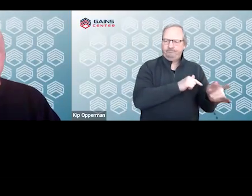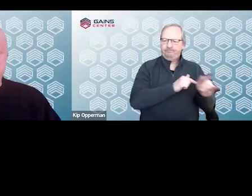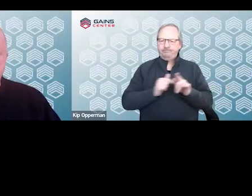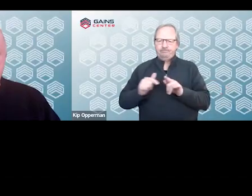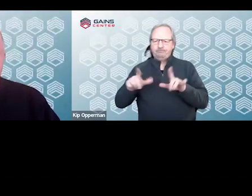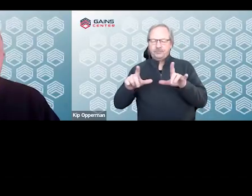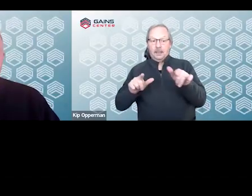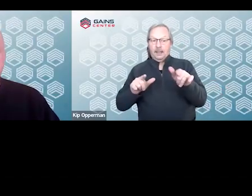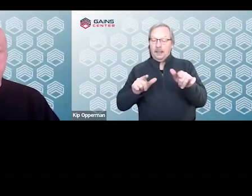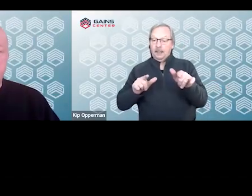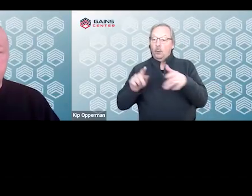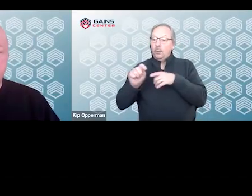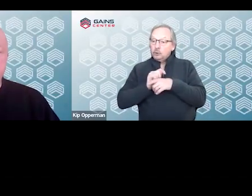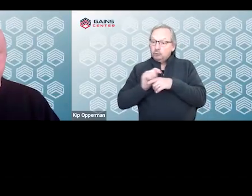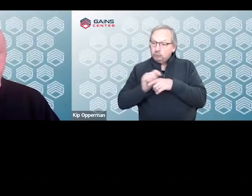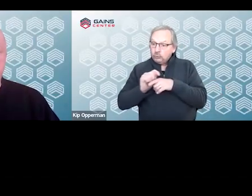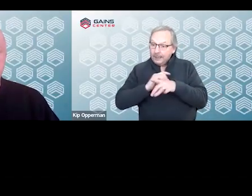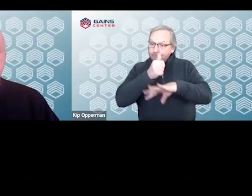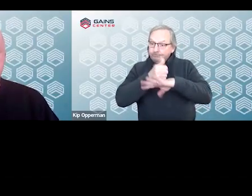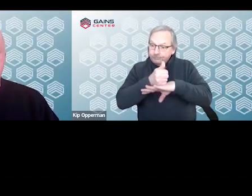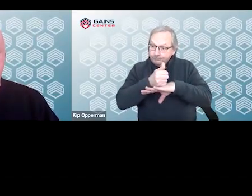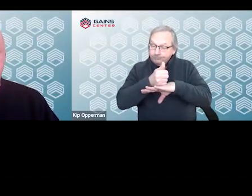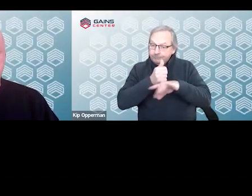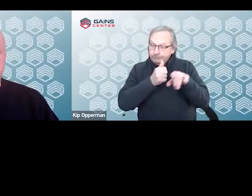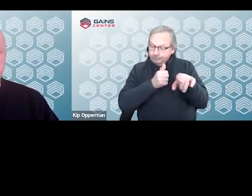This was the training and implementation program.